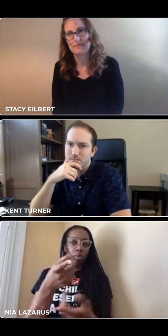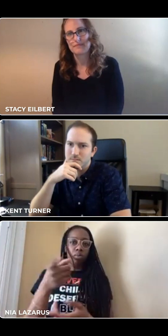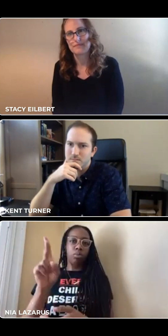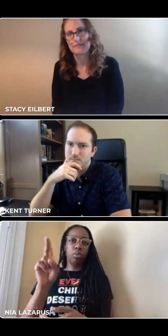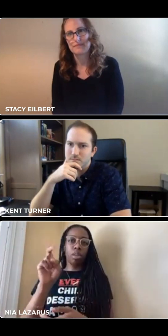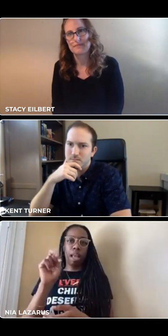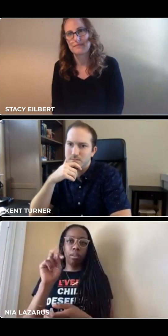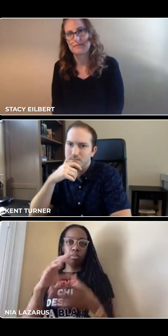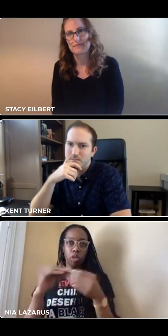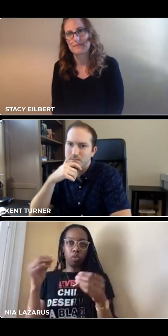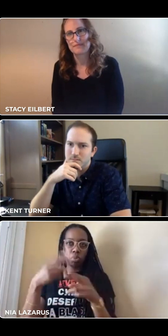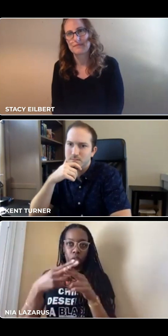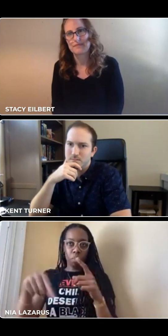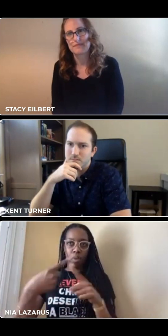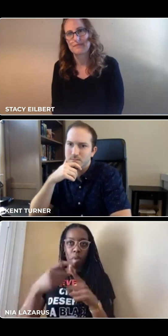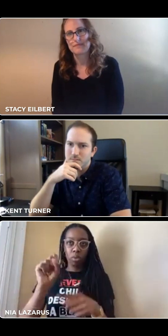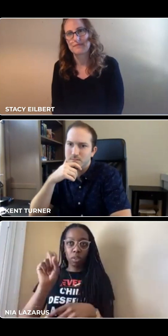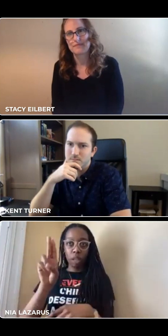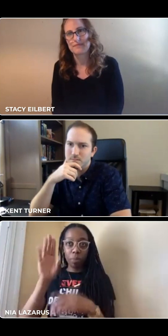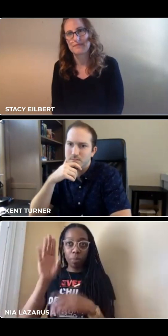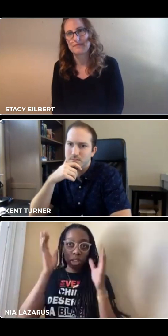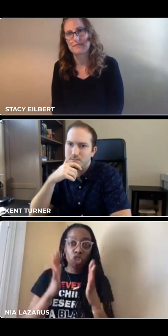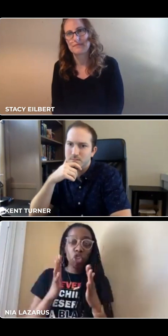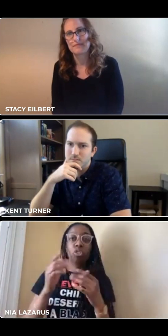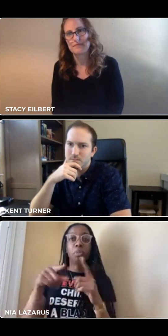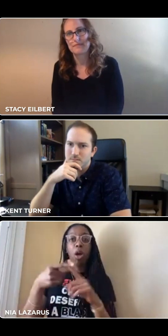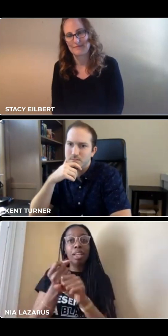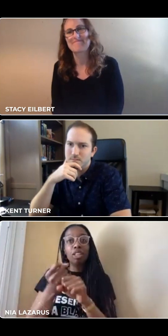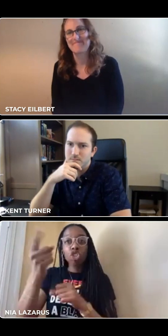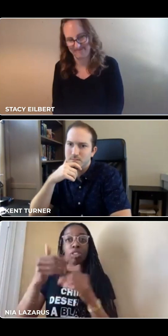enhancing it. And so, that's really nice that we can reach out to them like that.